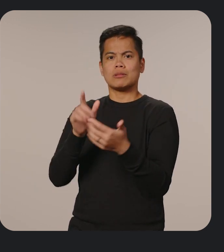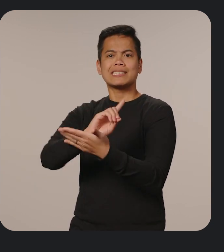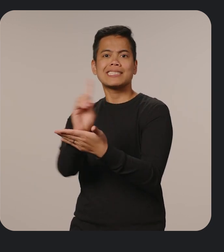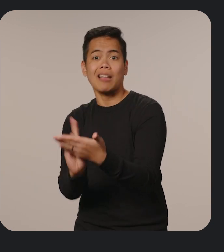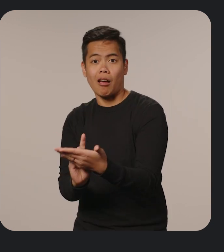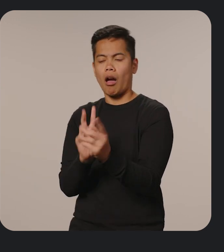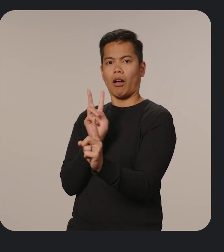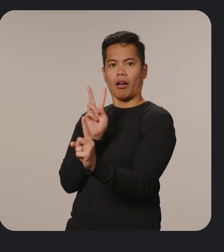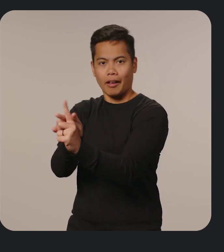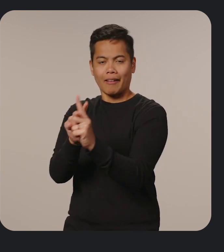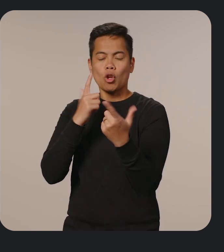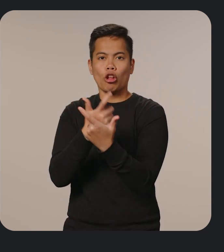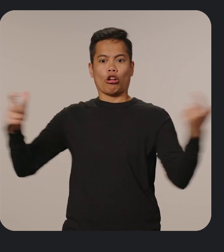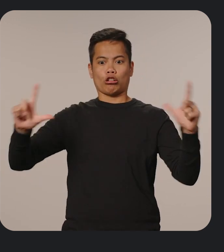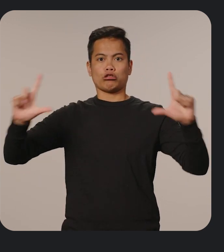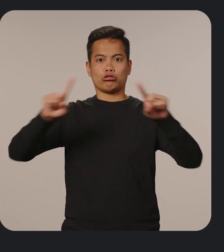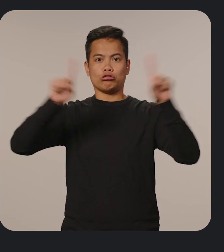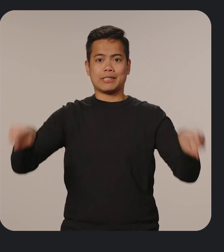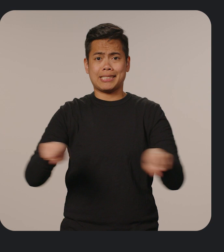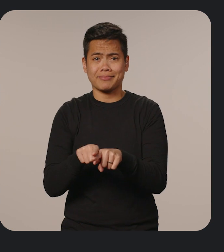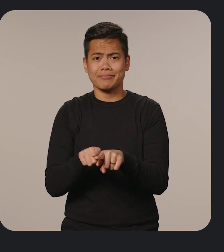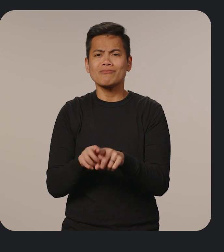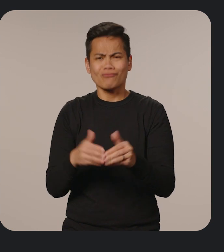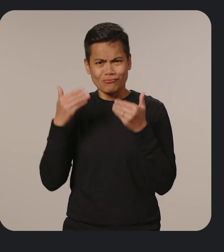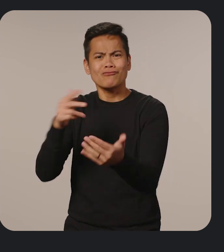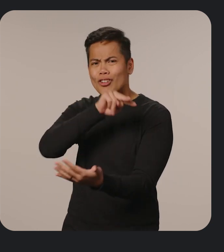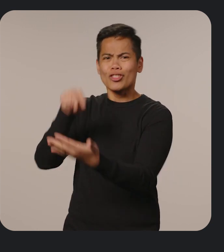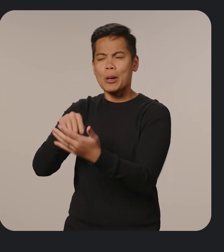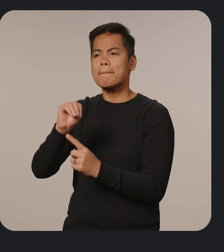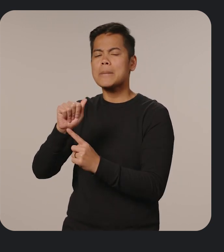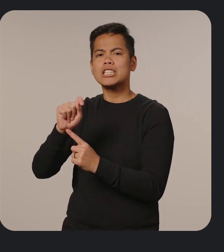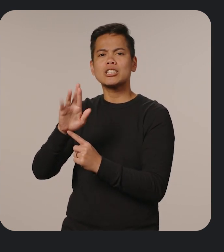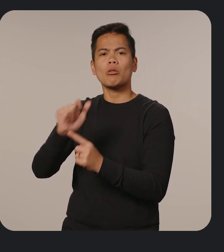for large screens. Check out the Material You for Large Screens talk to learn more.